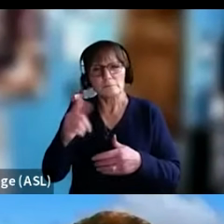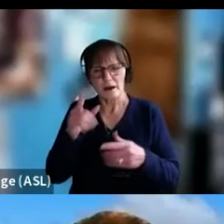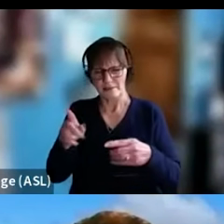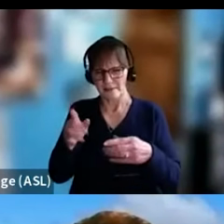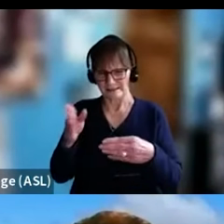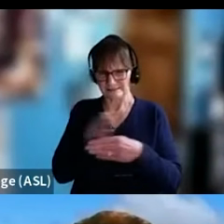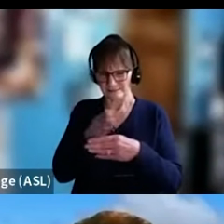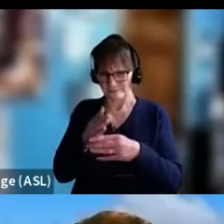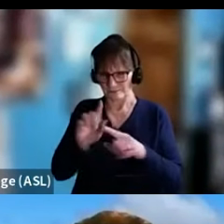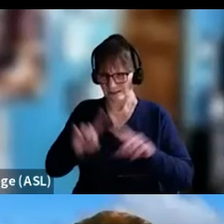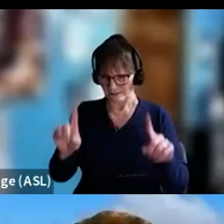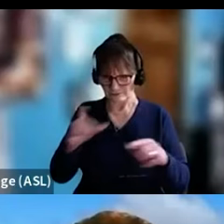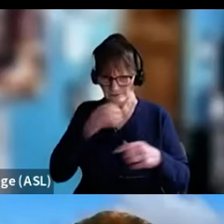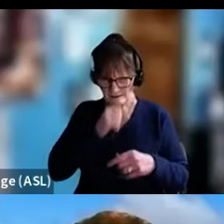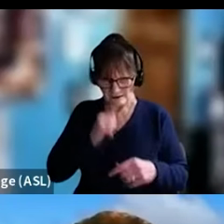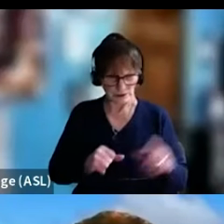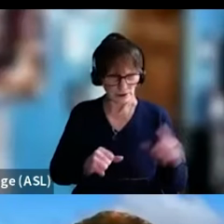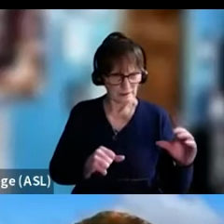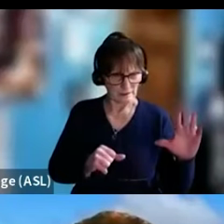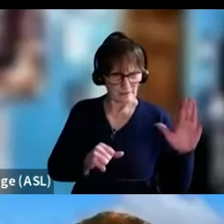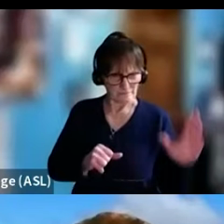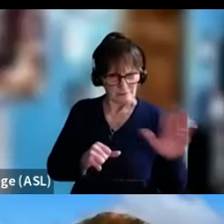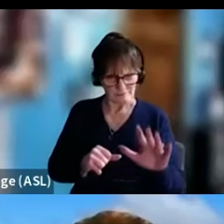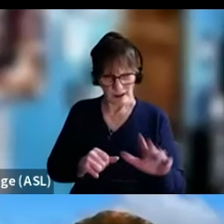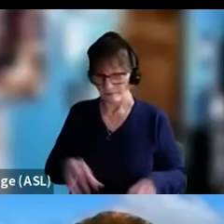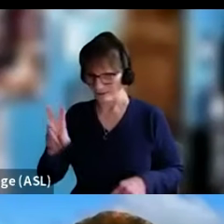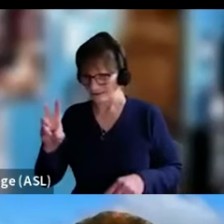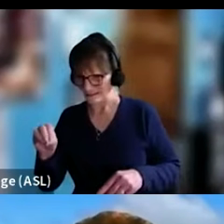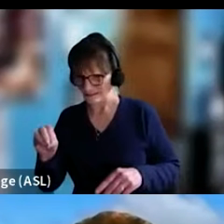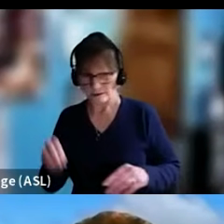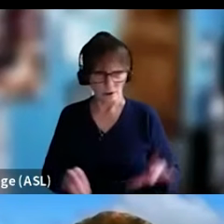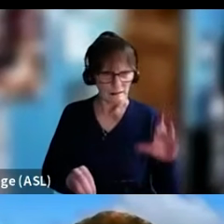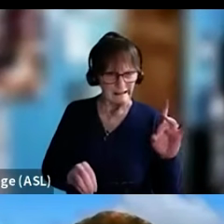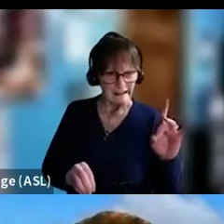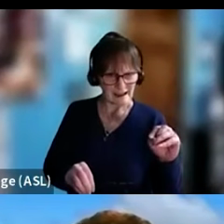who's 65 and somebody who's 50 is vast and then somebody who's 80 is even greater.